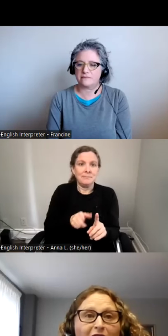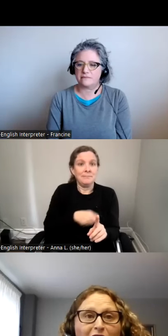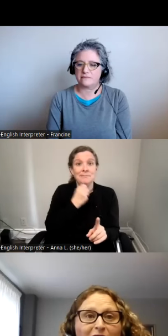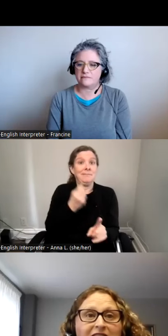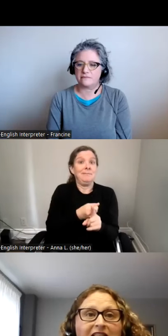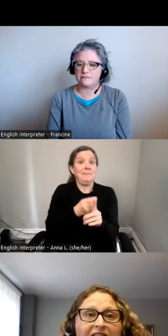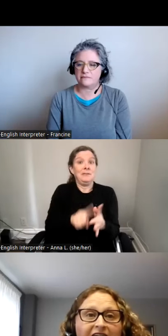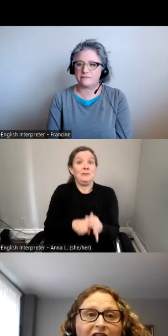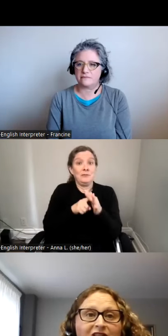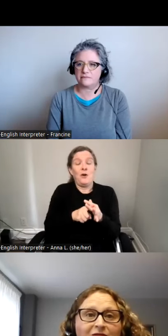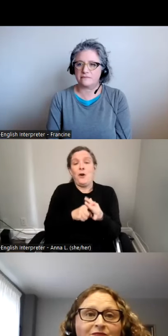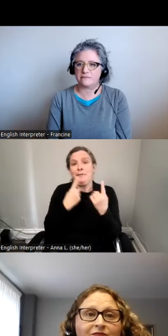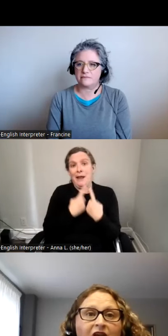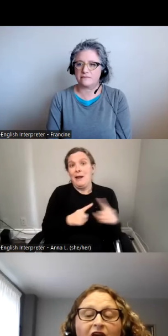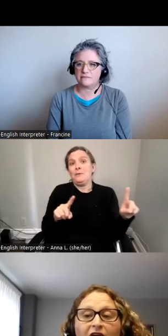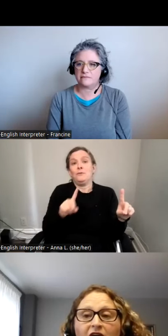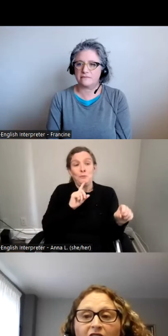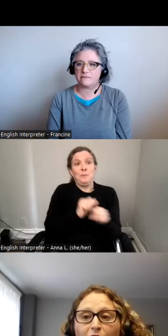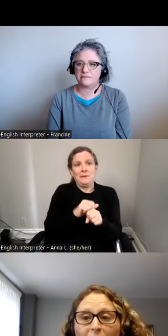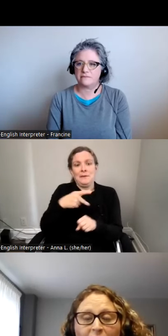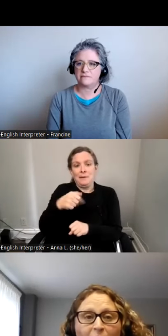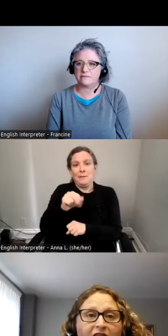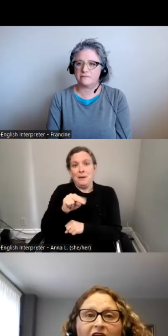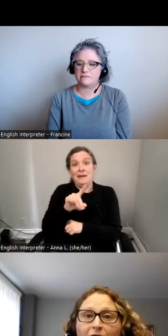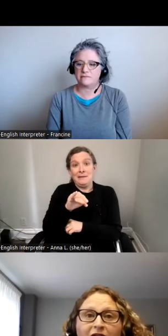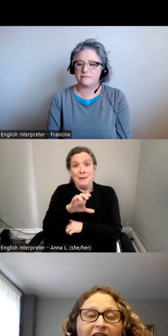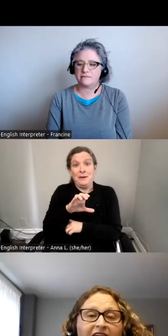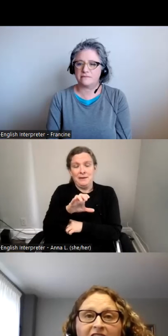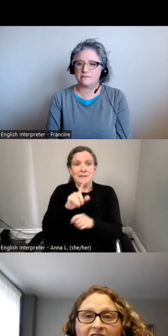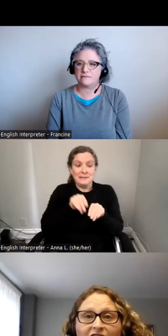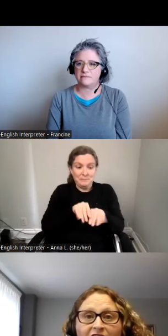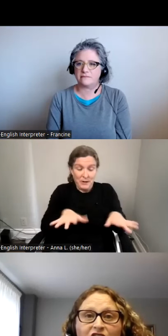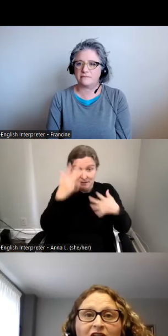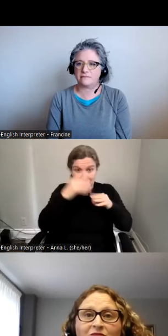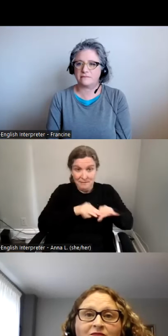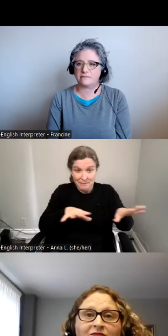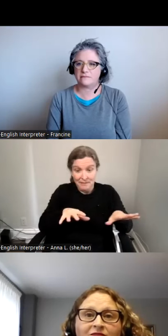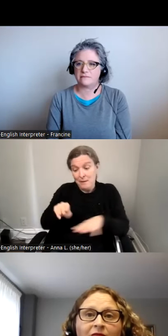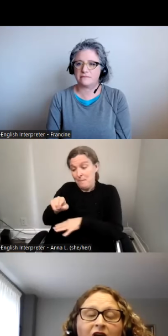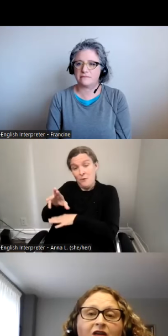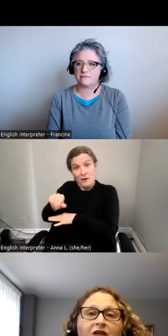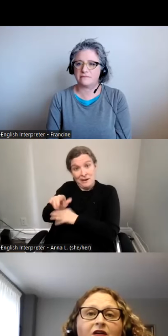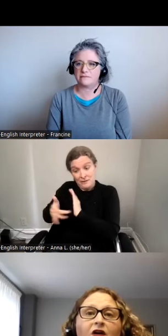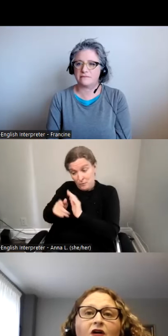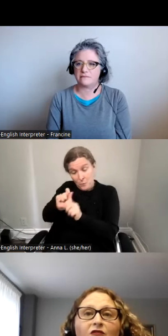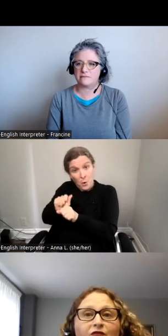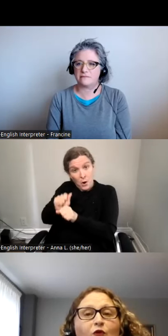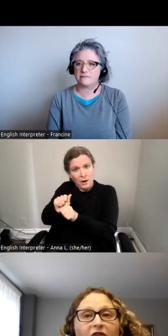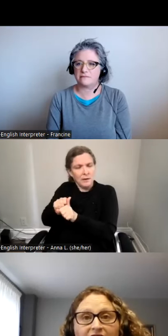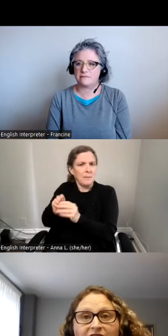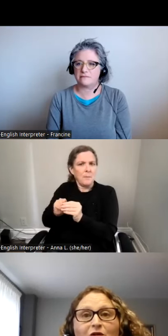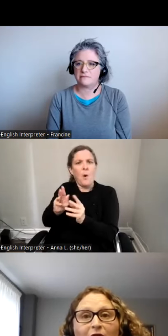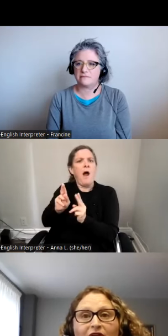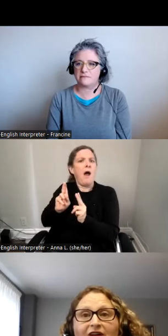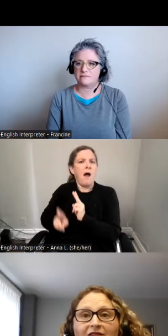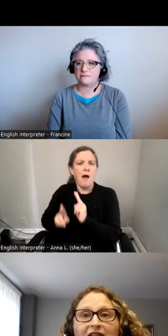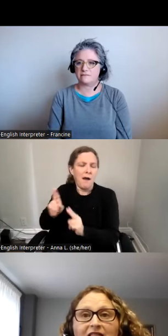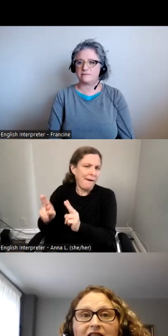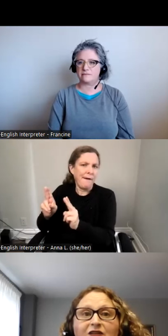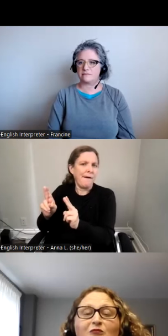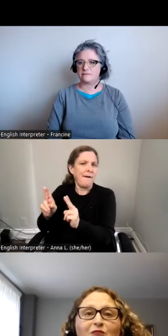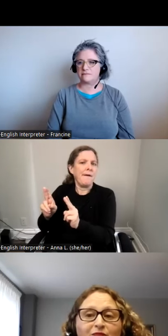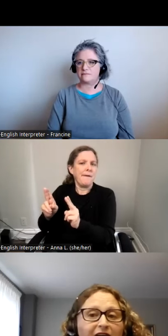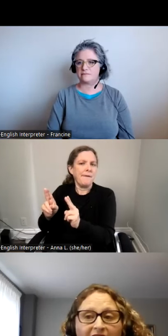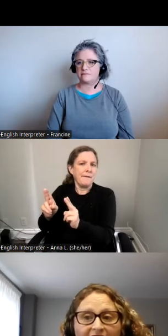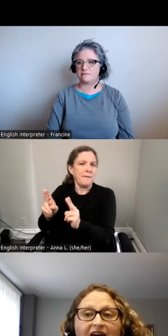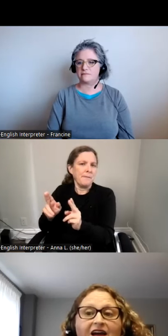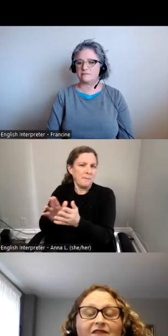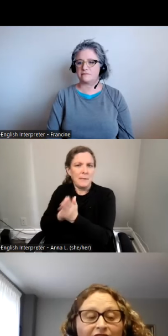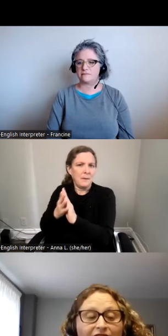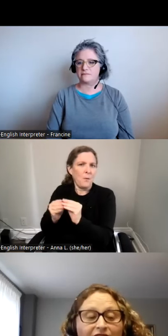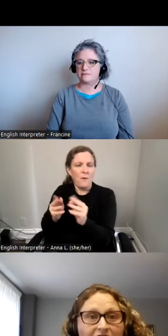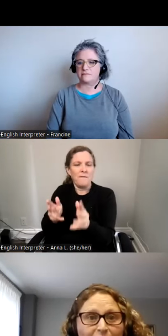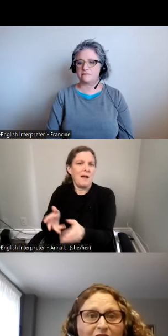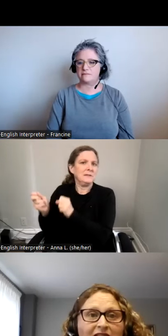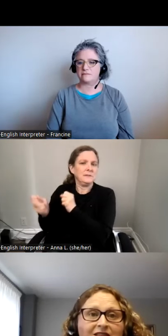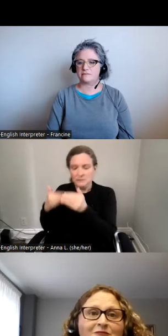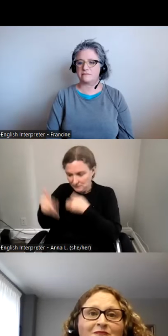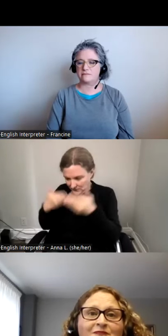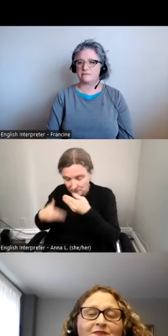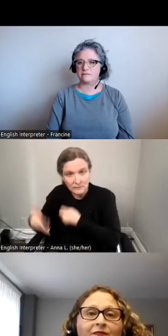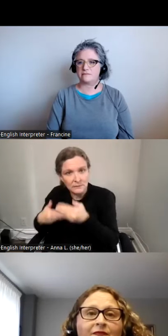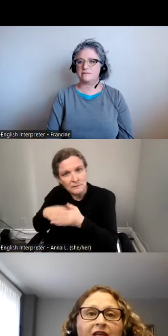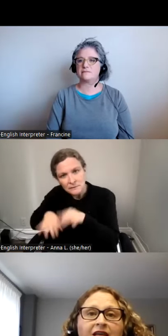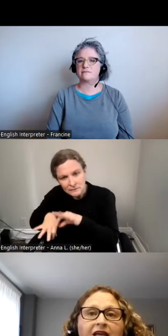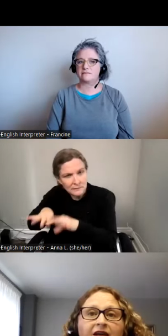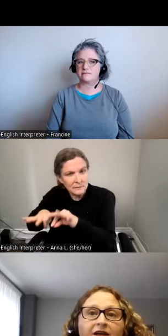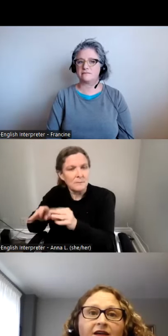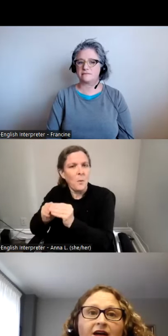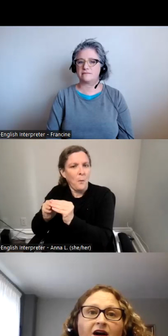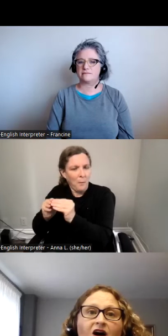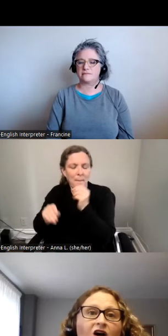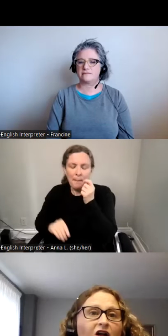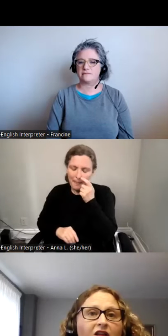In March 2,020